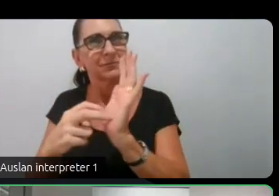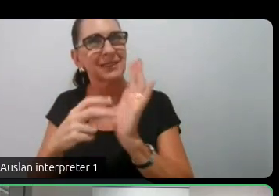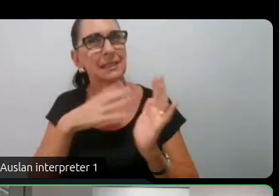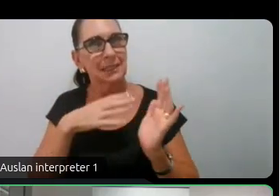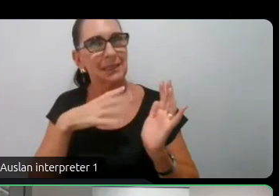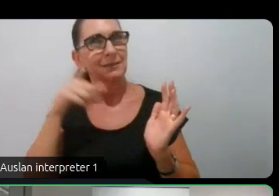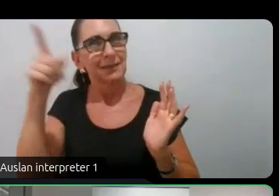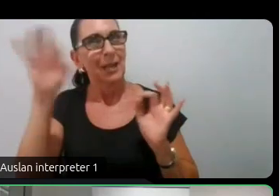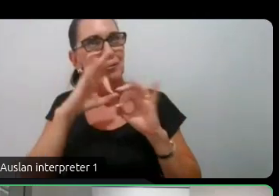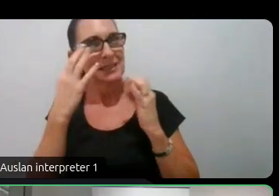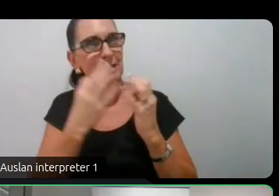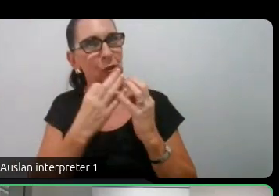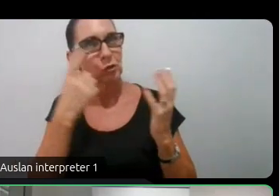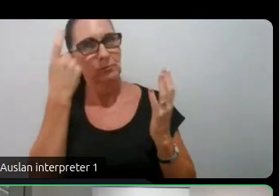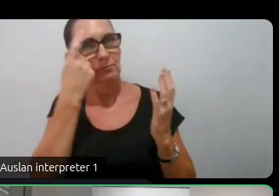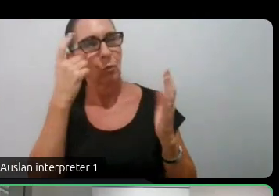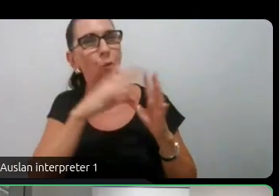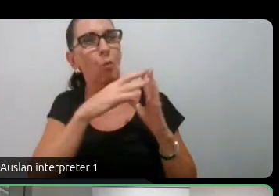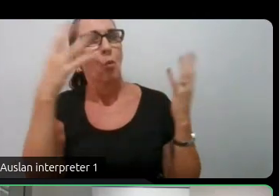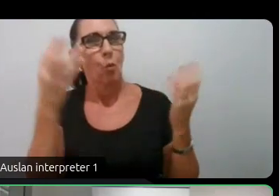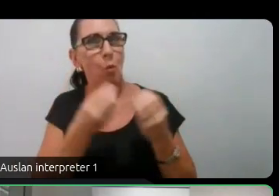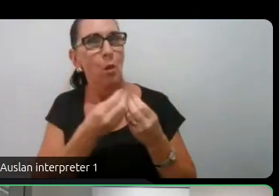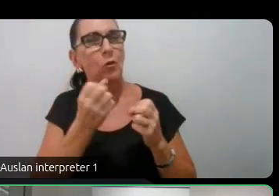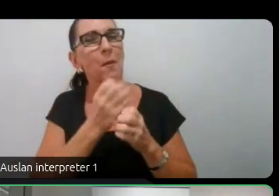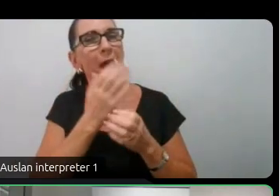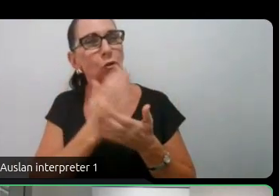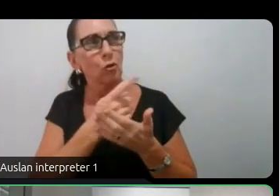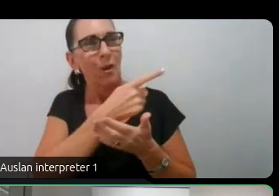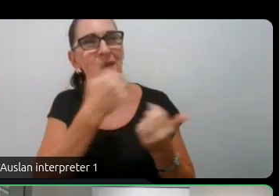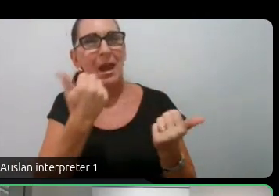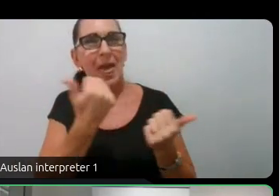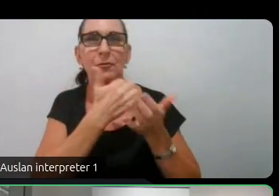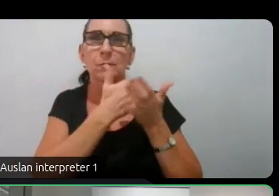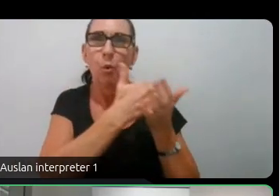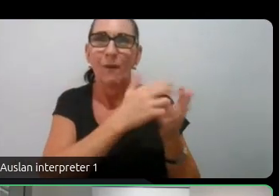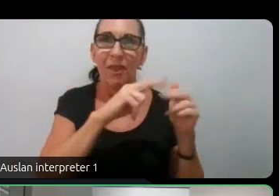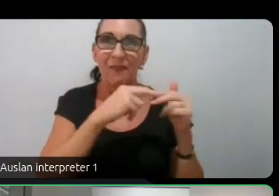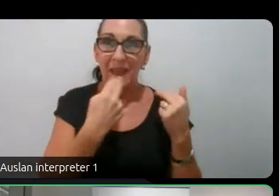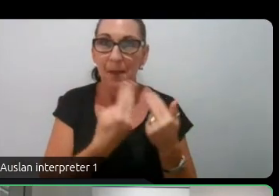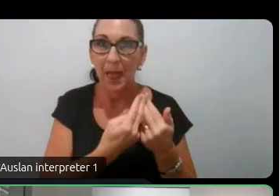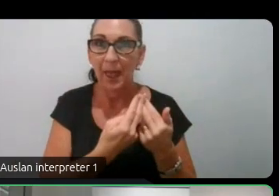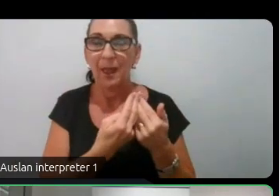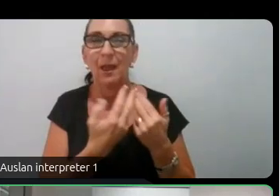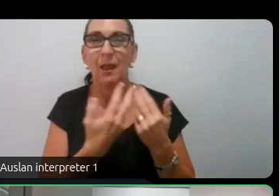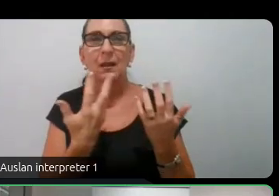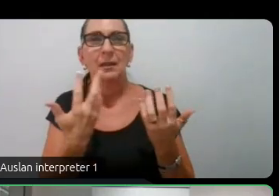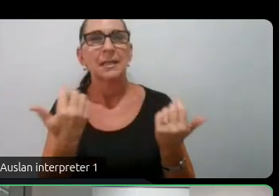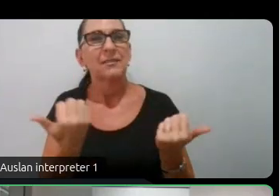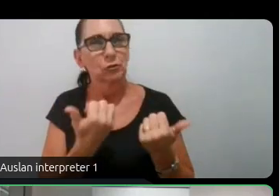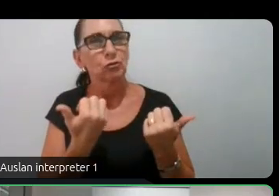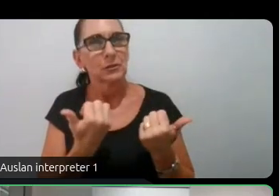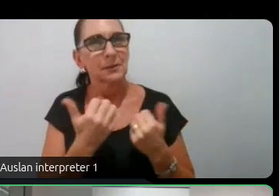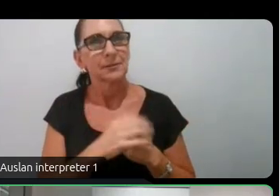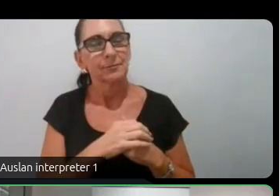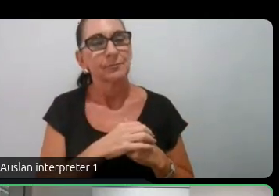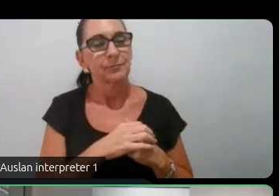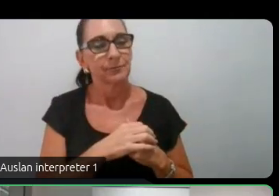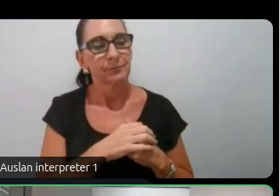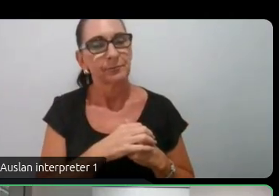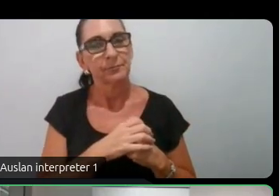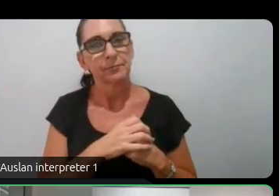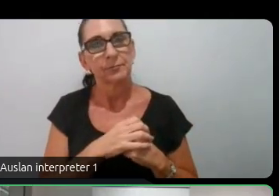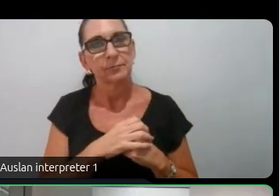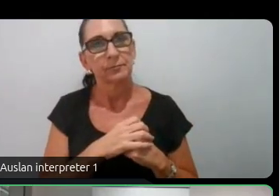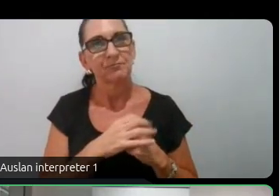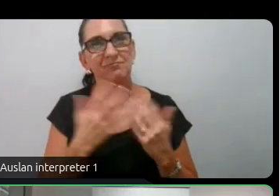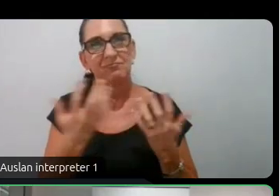agency to ensure that the family is supported uh sufficiently um and especially whether that need